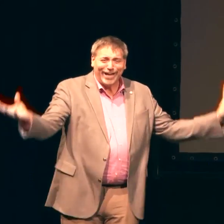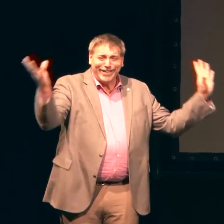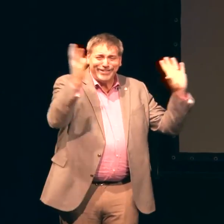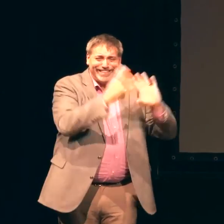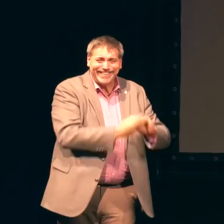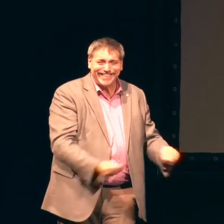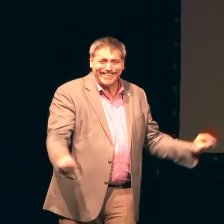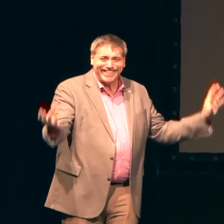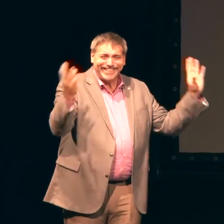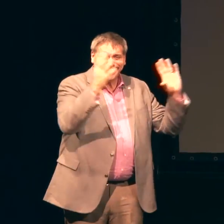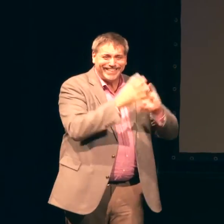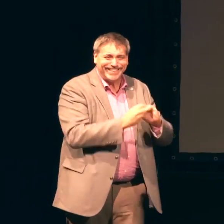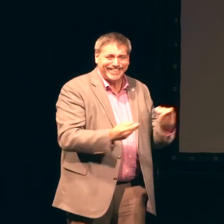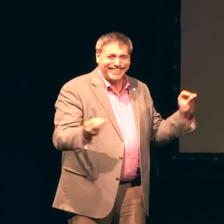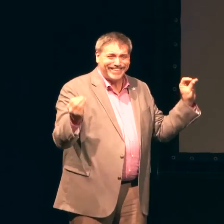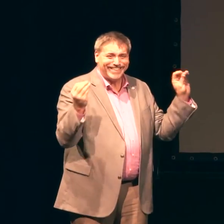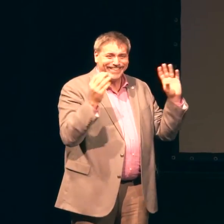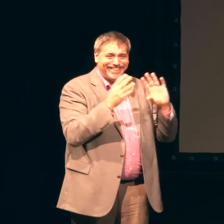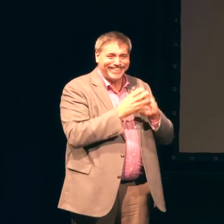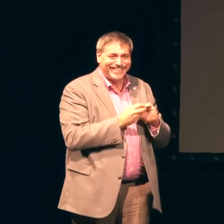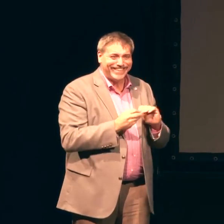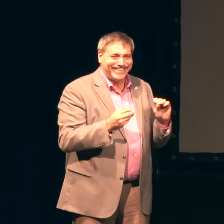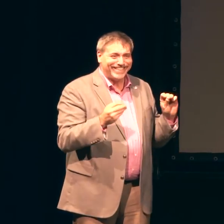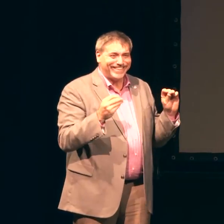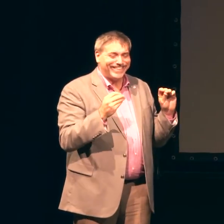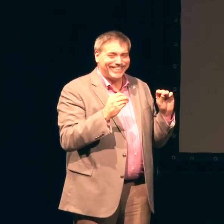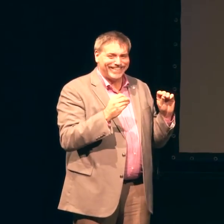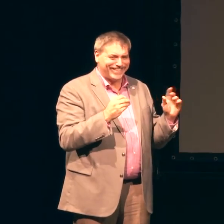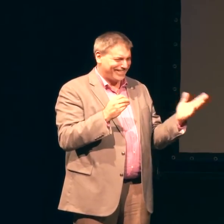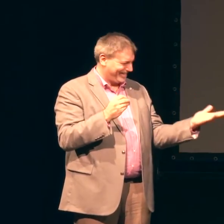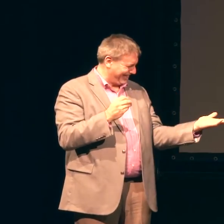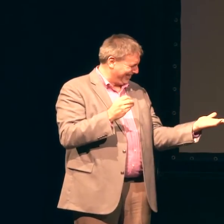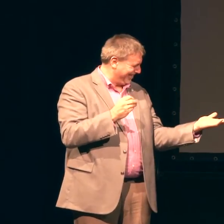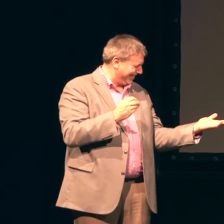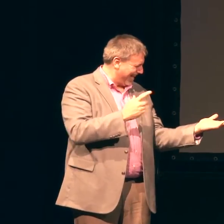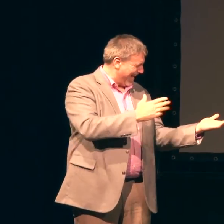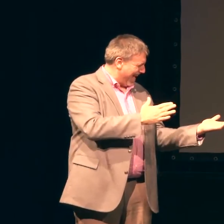parents were so positive about their stories. So